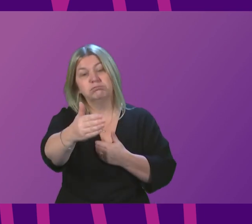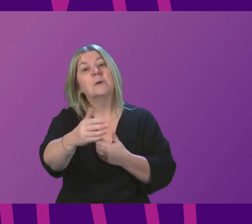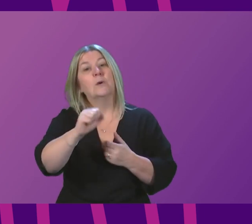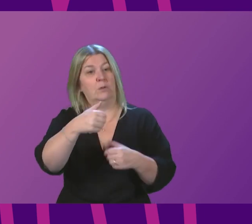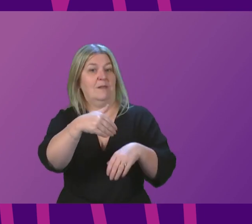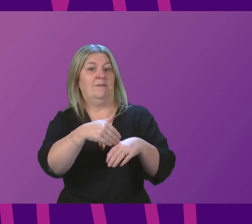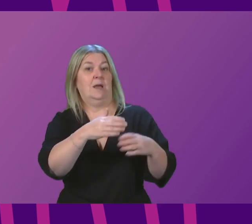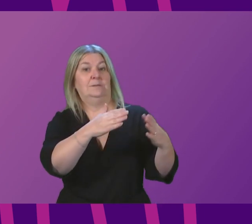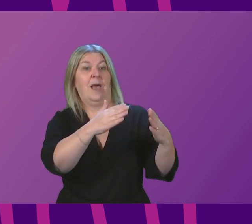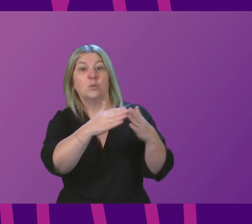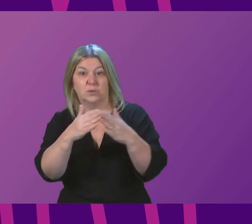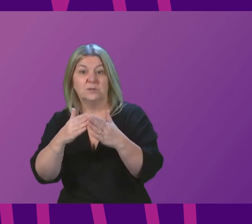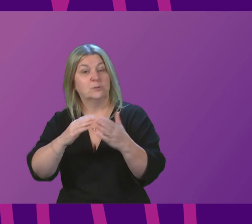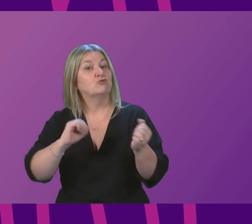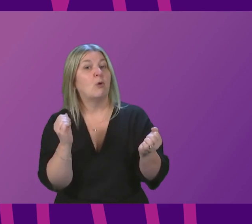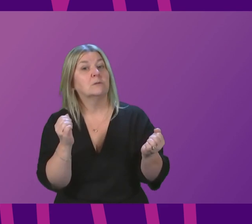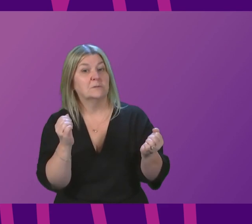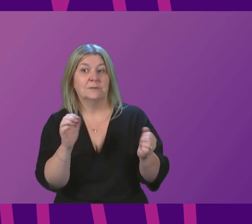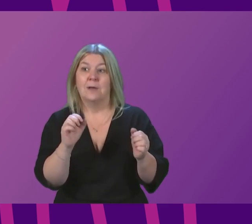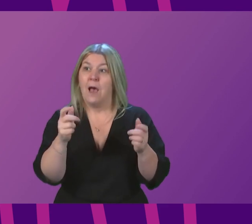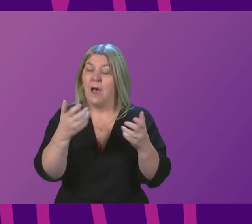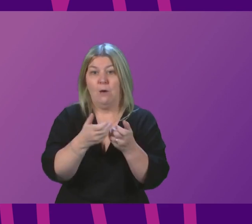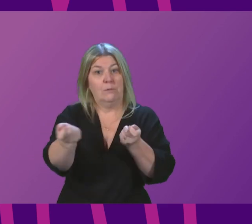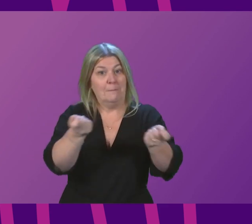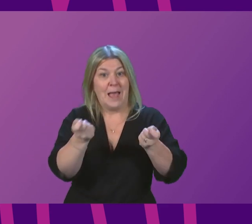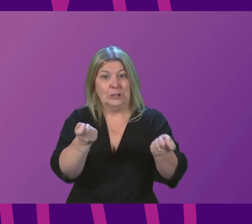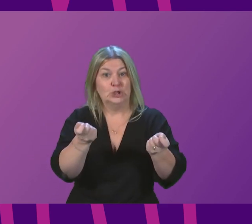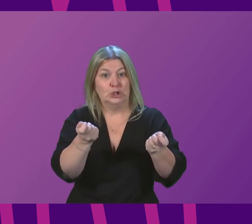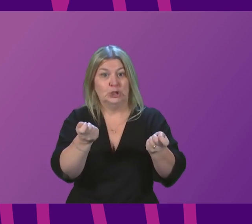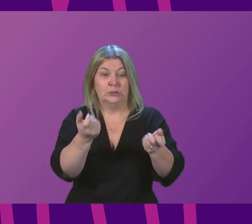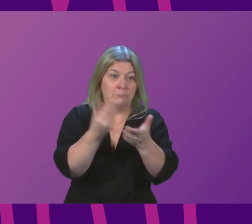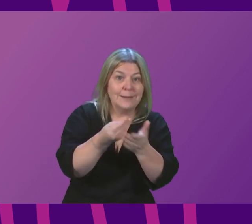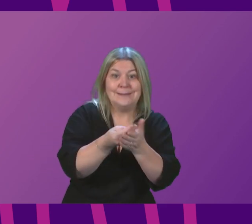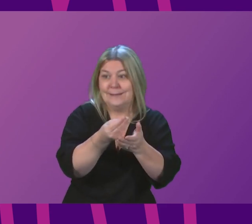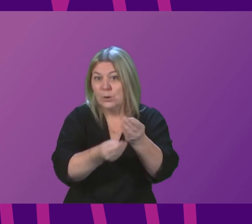We have to recognise, as we try to decide how best to help people, where the powers and resources lie.